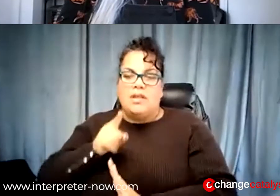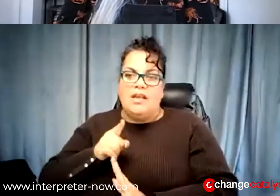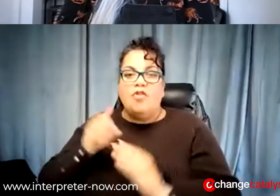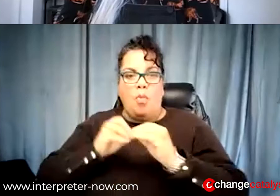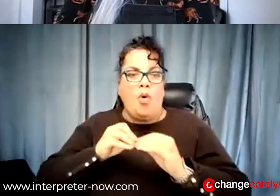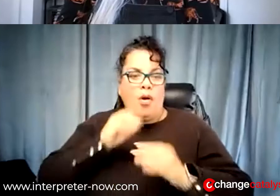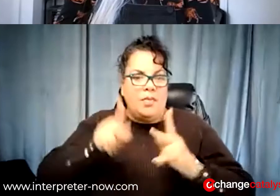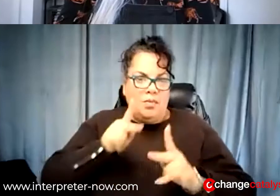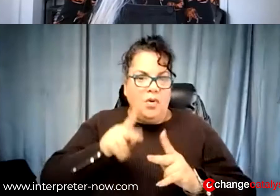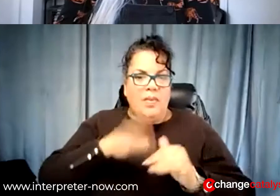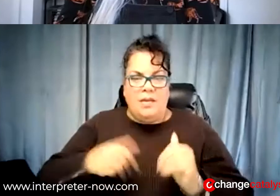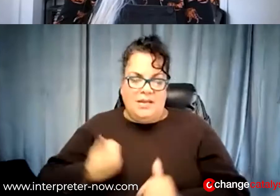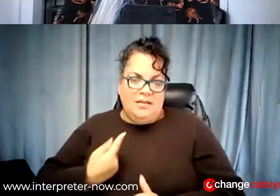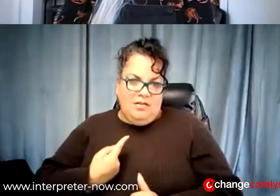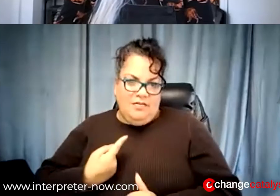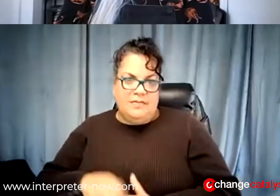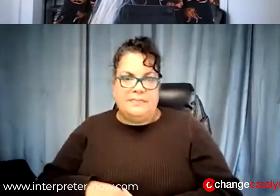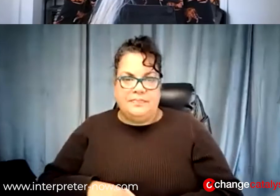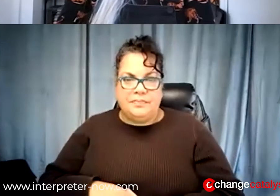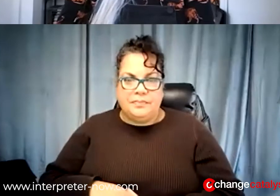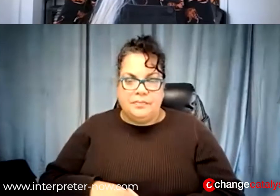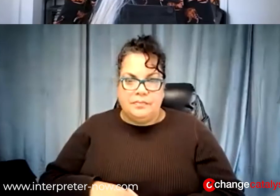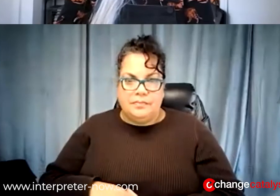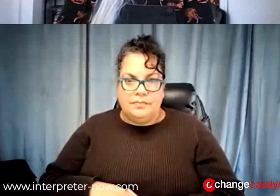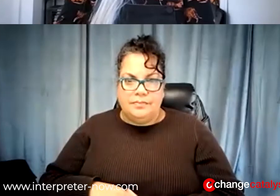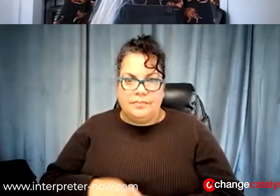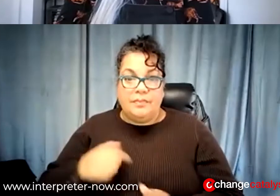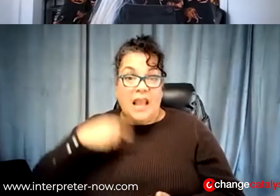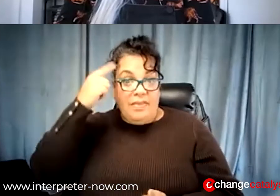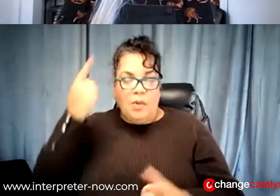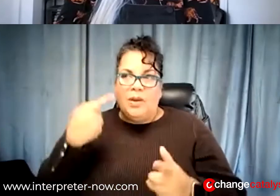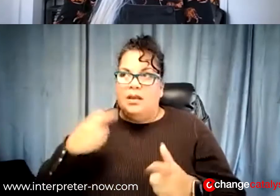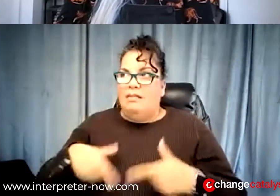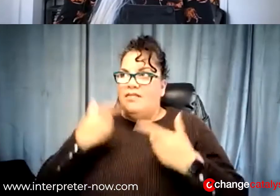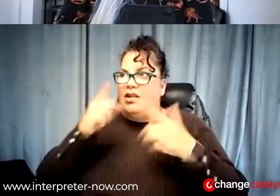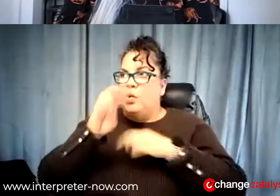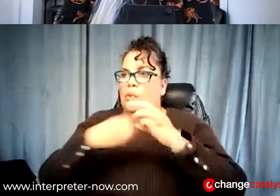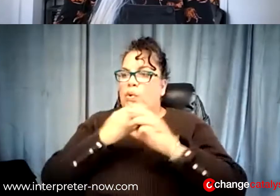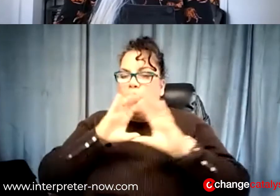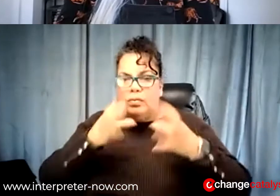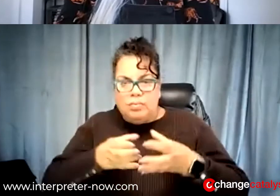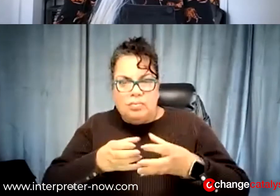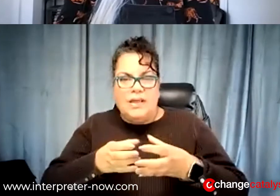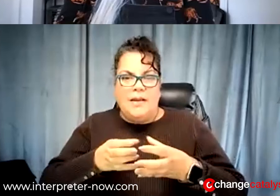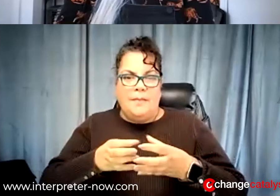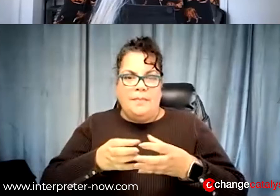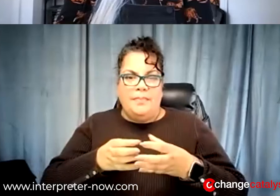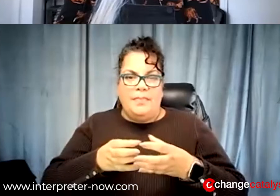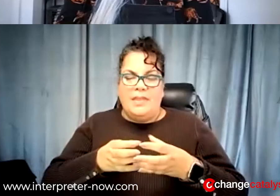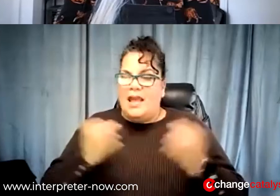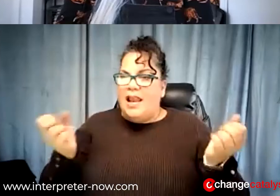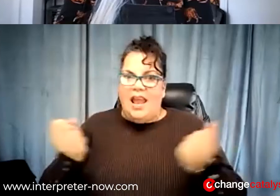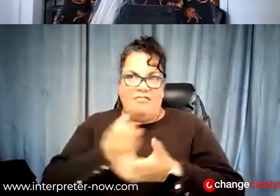because I think that we live in a world where everything from just kind of society overall